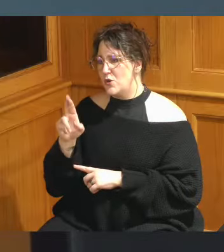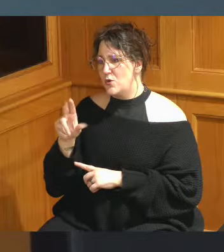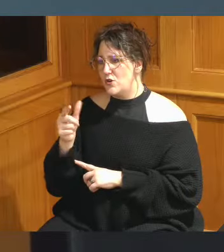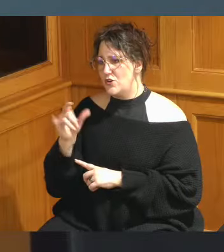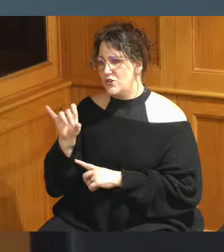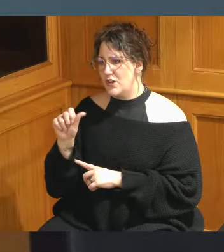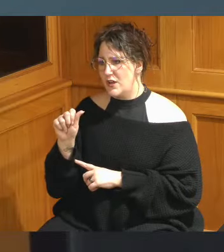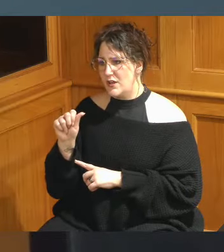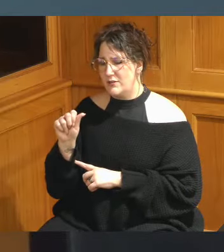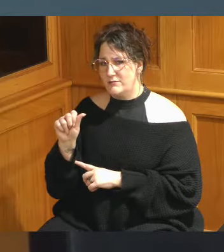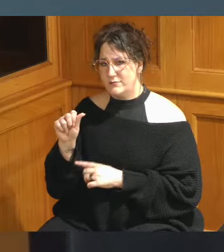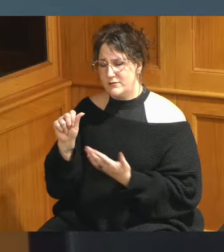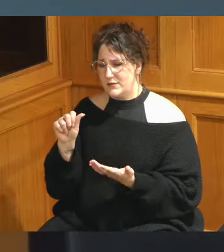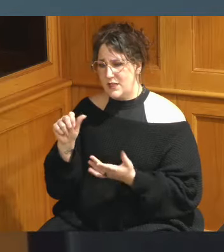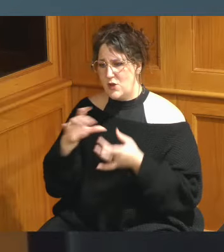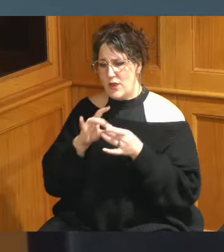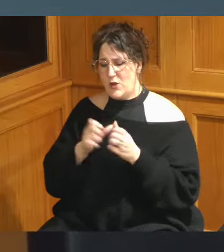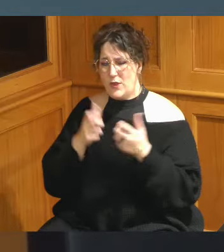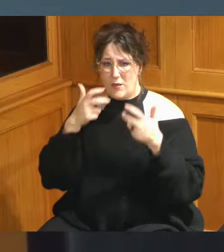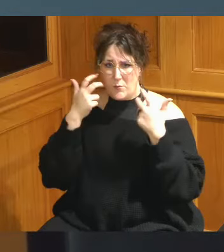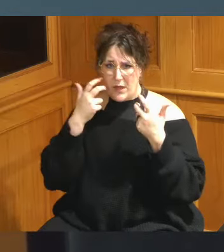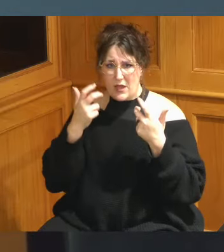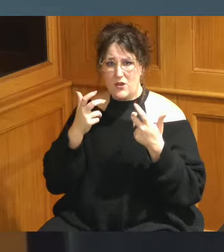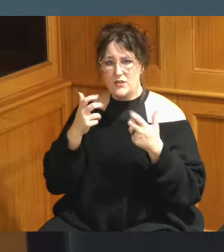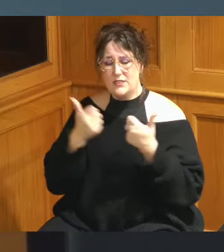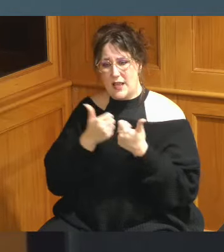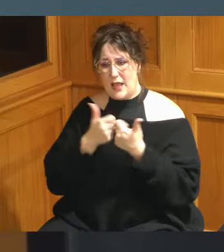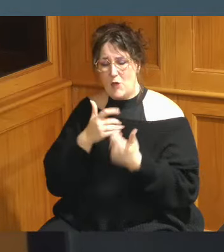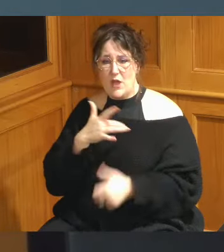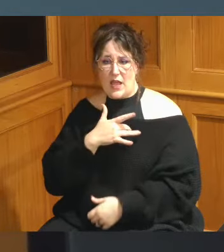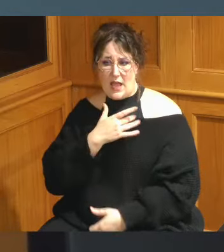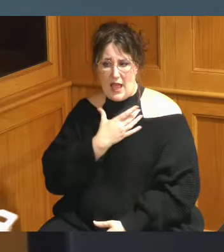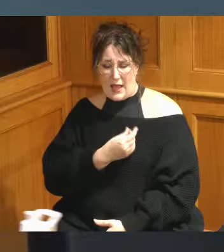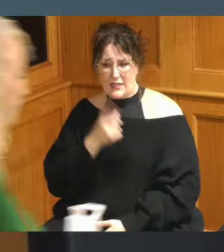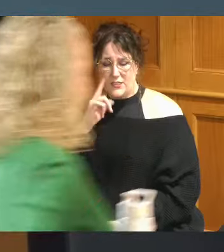relates to the Bengals game and kindness for kids and I want to submit it to the clerk. So I just